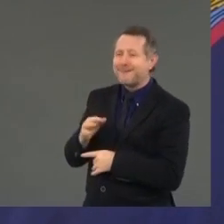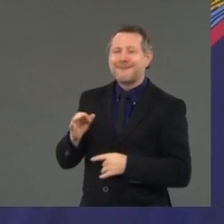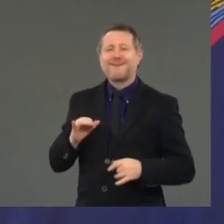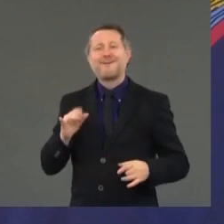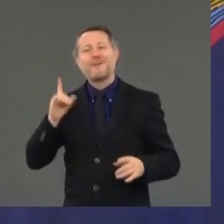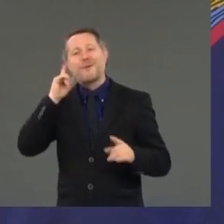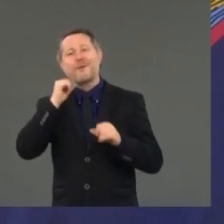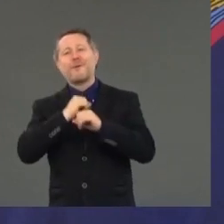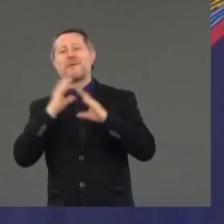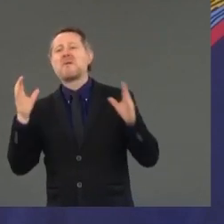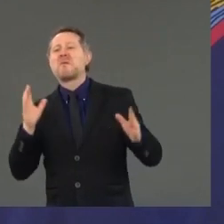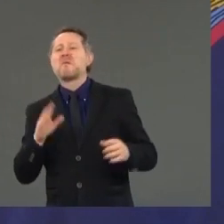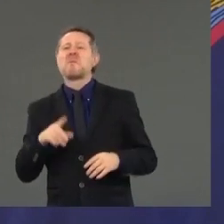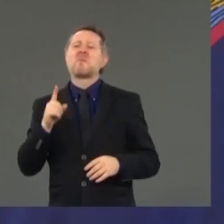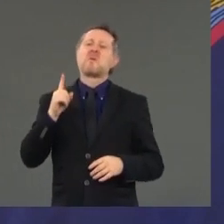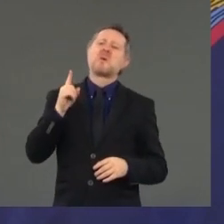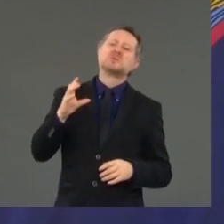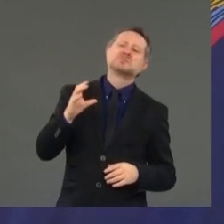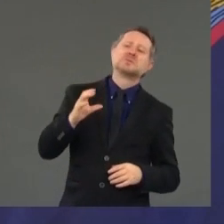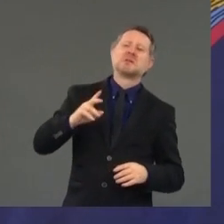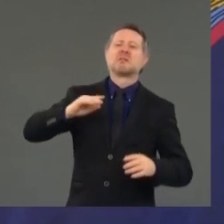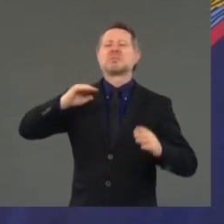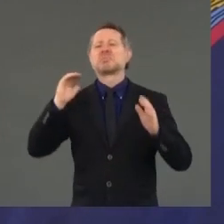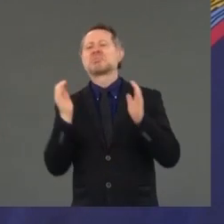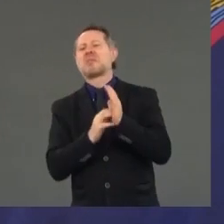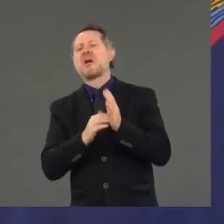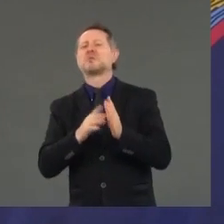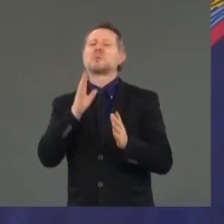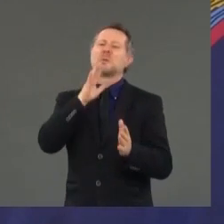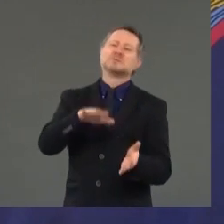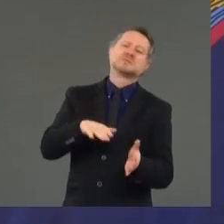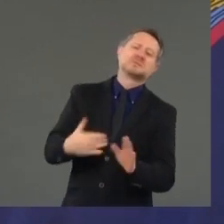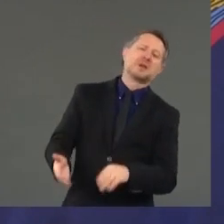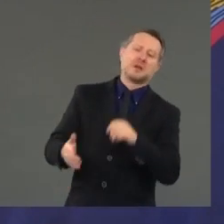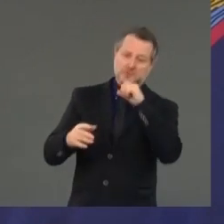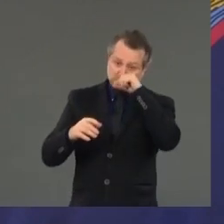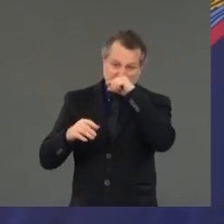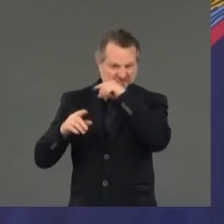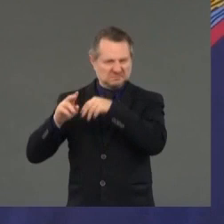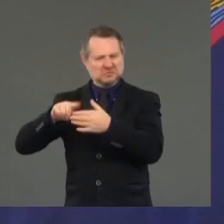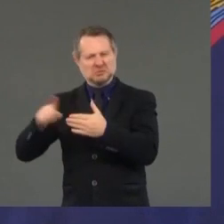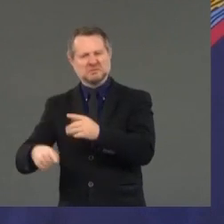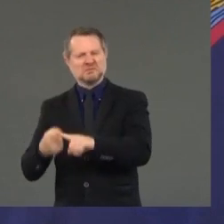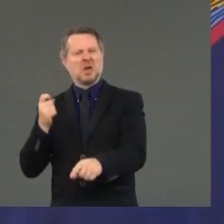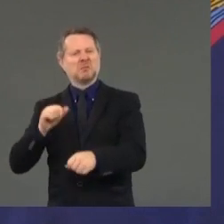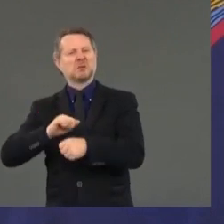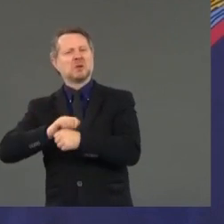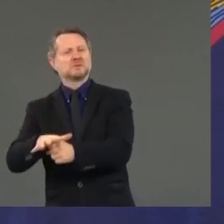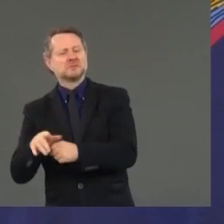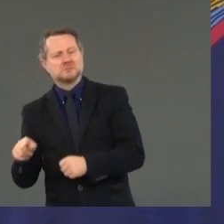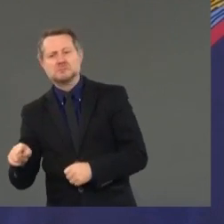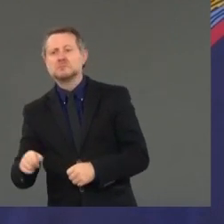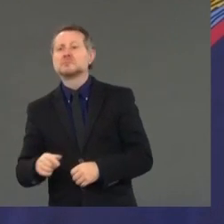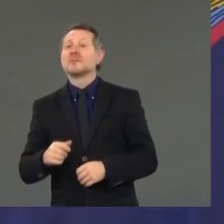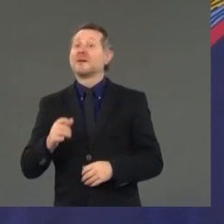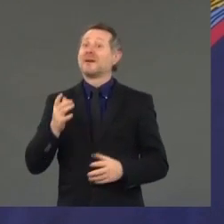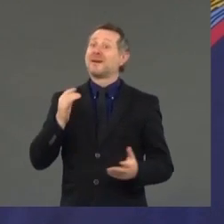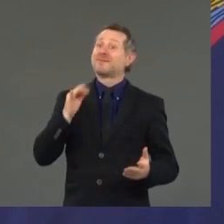STORY SUGGESTS. WE MAY LOSE 100,000 PEOPLE IN